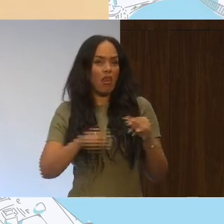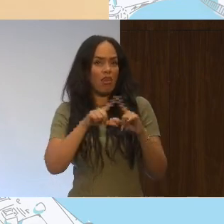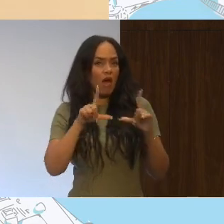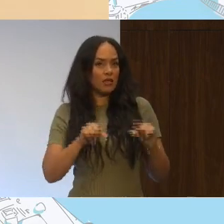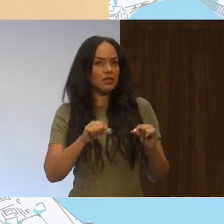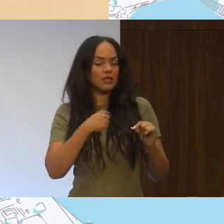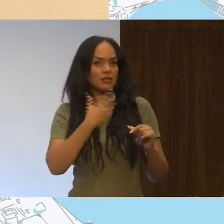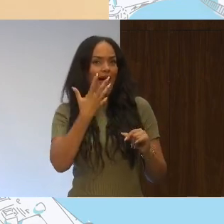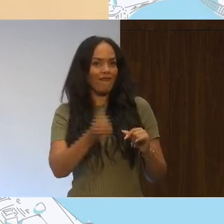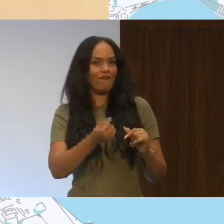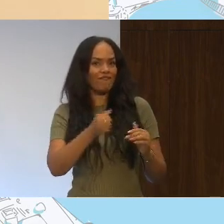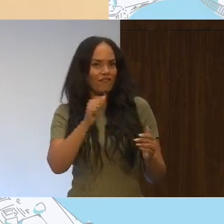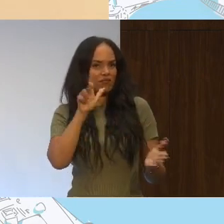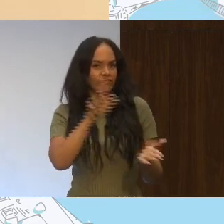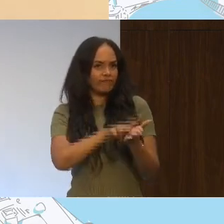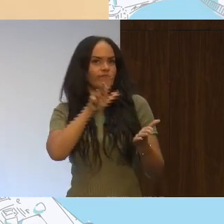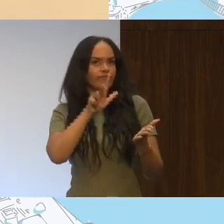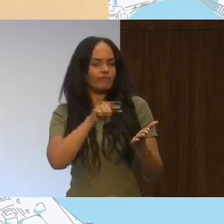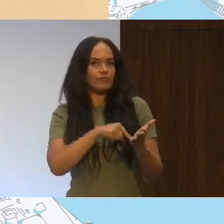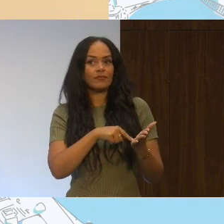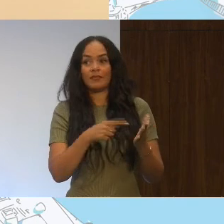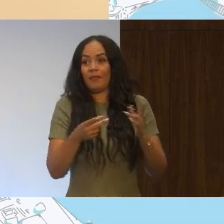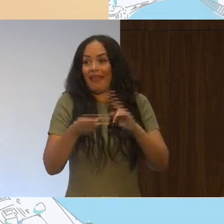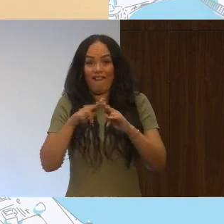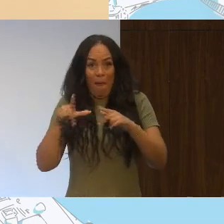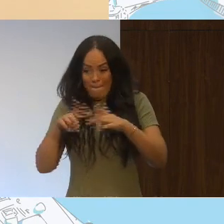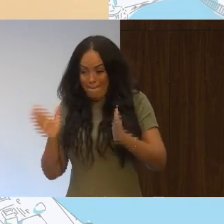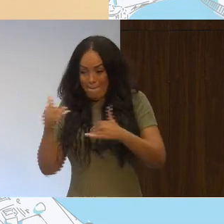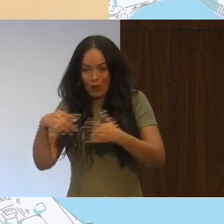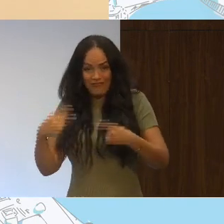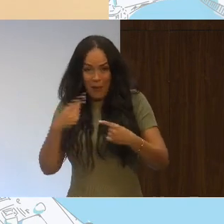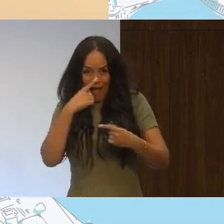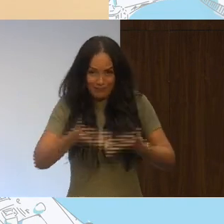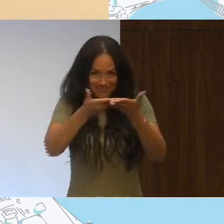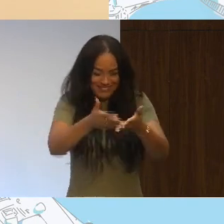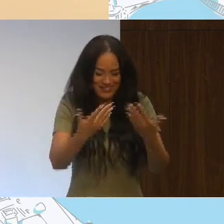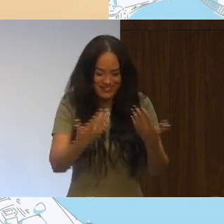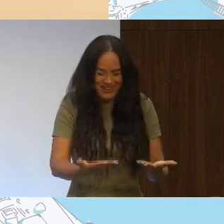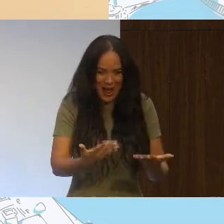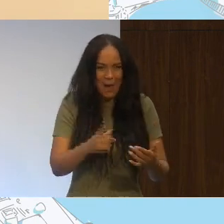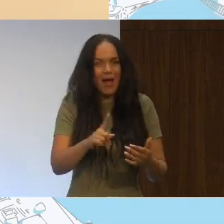So you know, if there was a box available I could prescribe it now. But they haven't got the supplies.